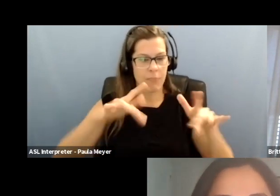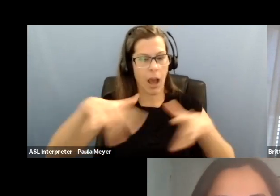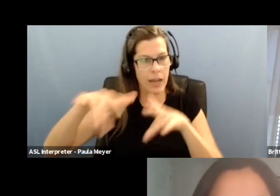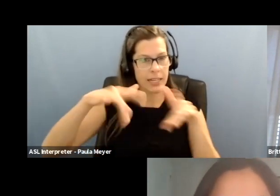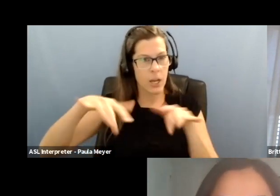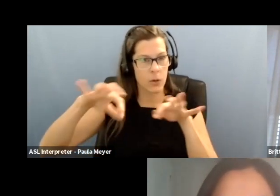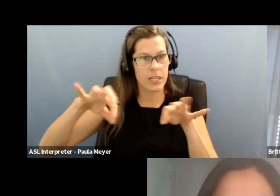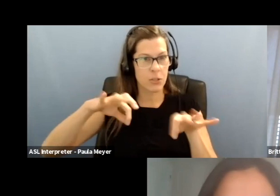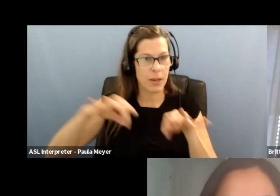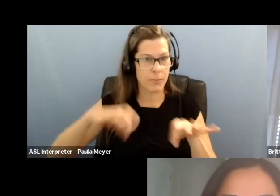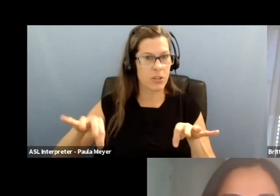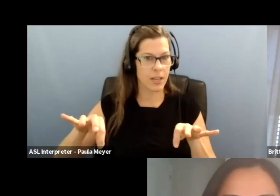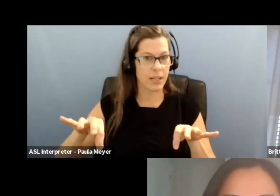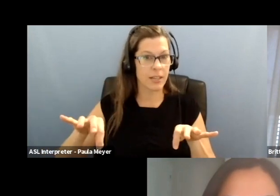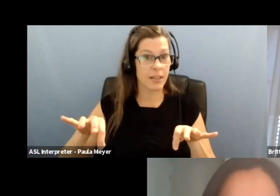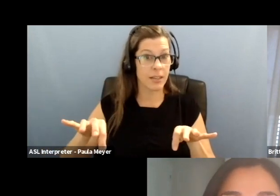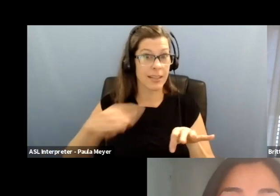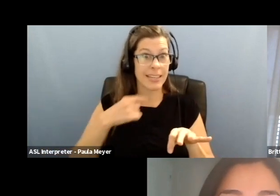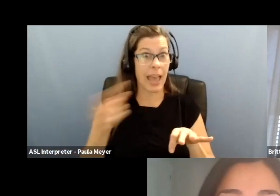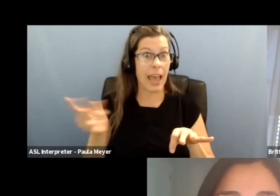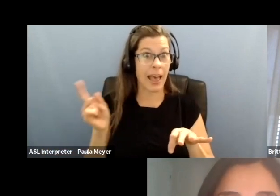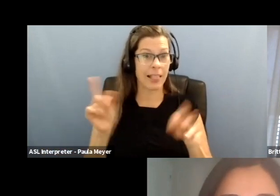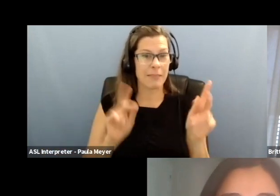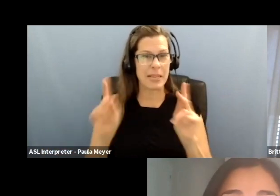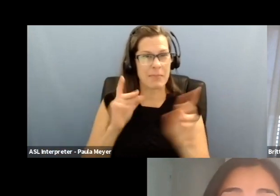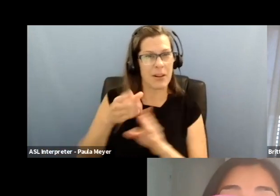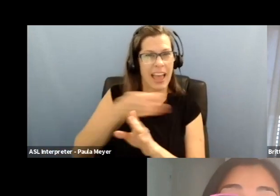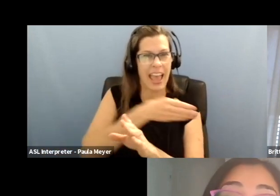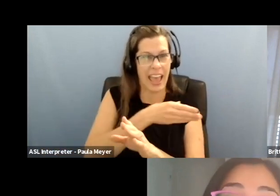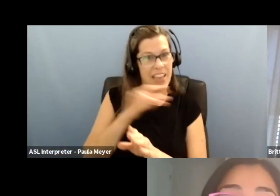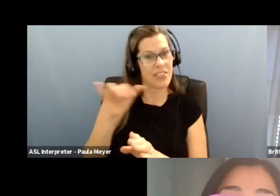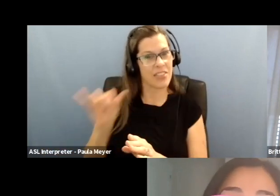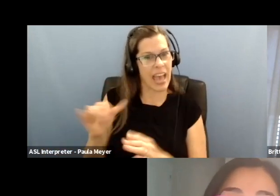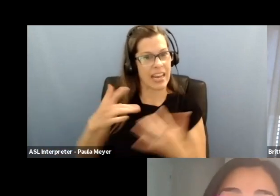That's a pretty clear signal that the event is inclusive, and followed by